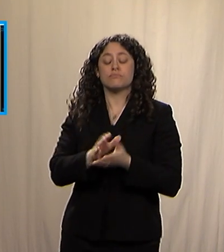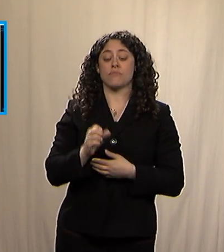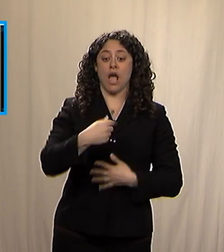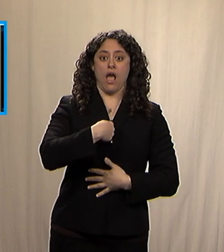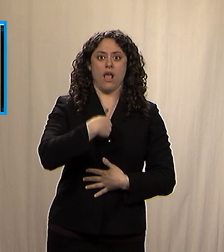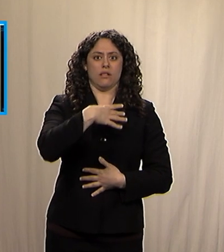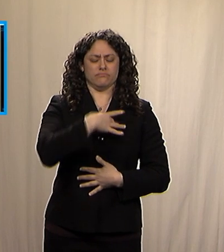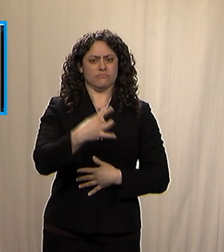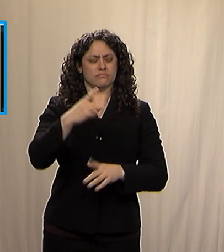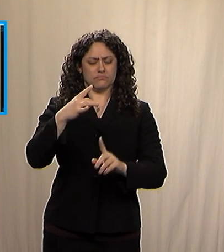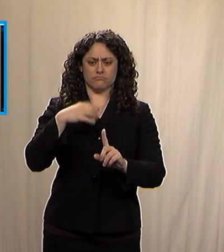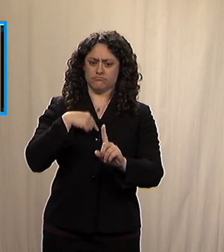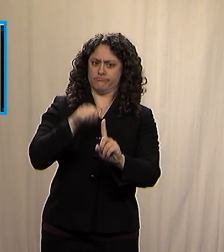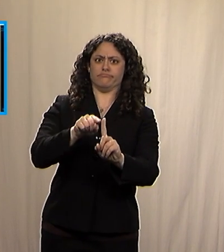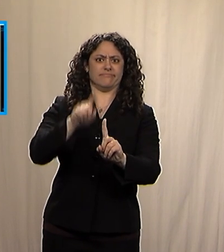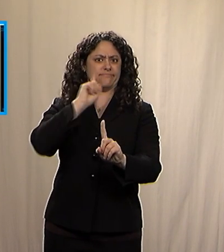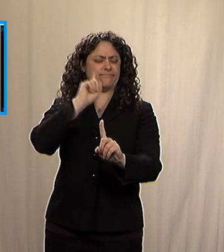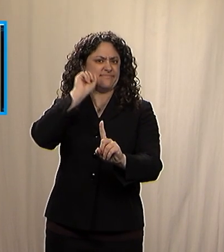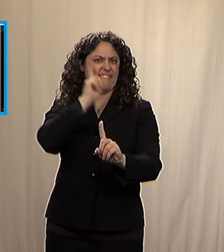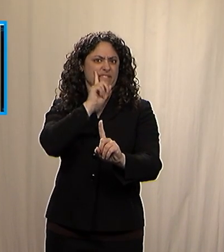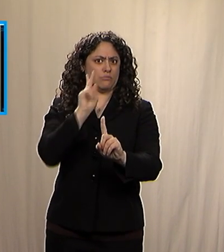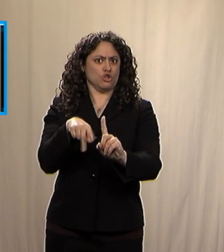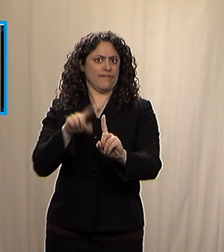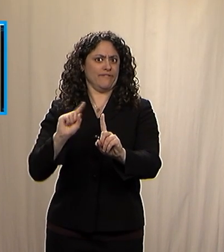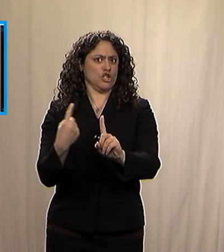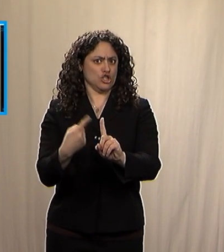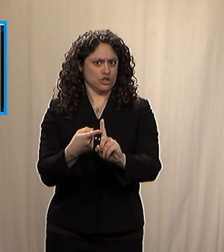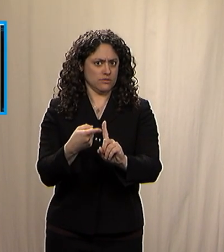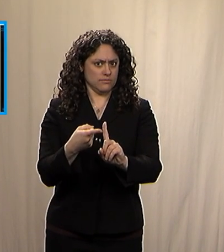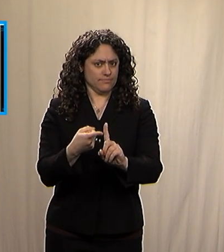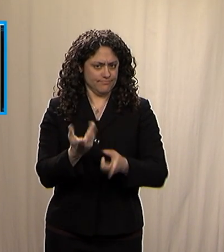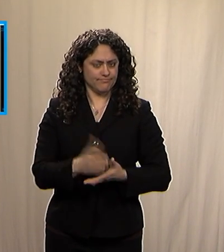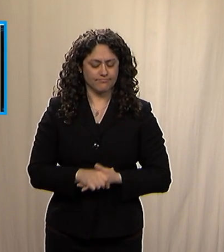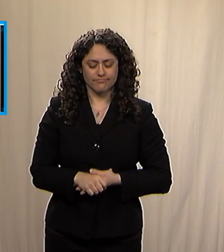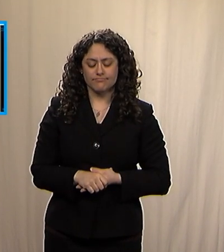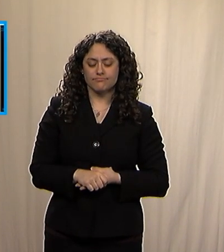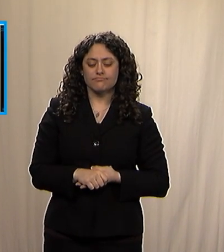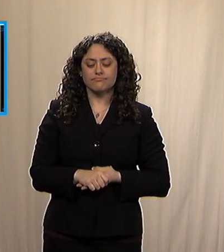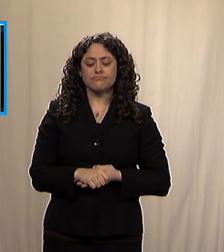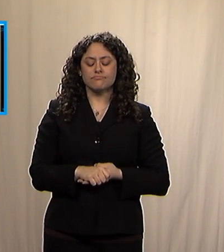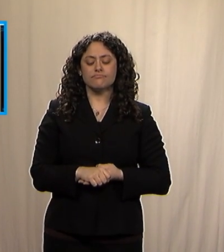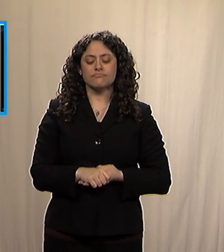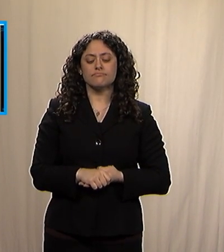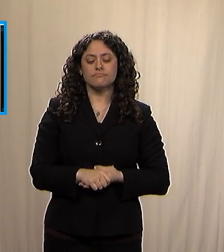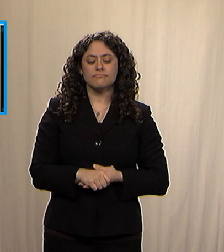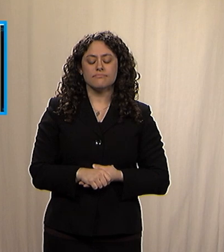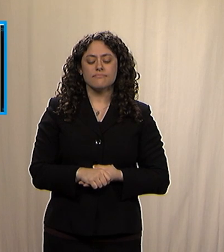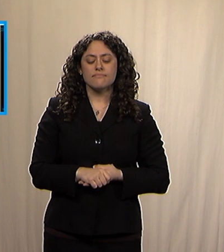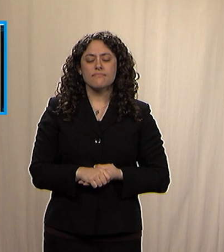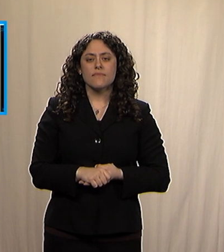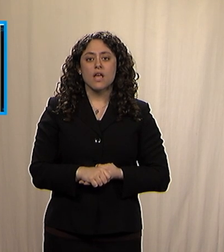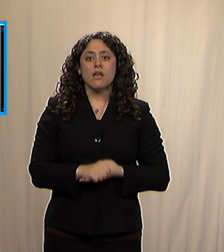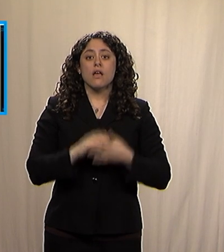I think it is important to recognize